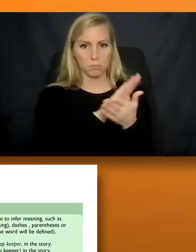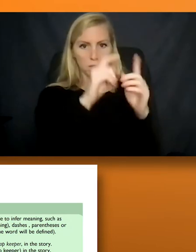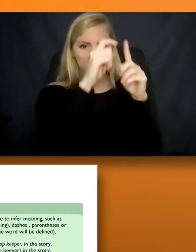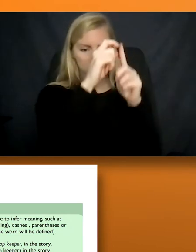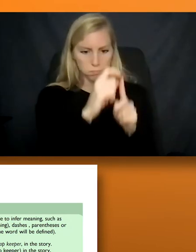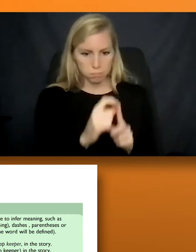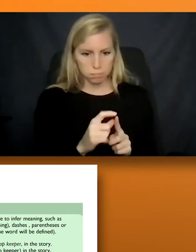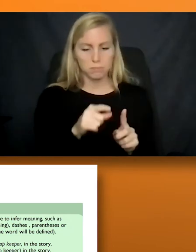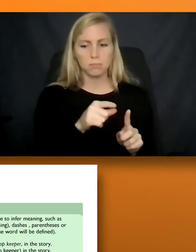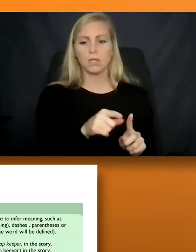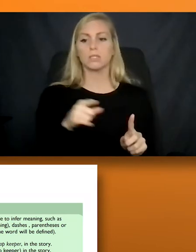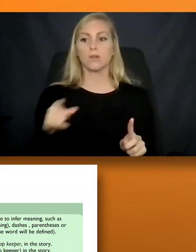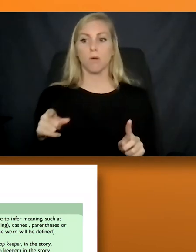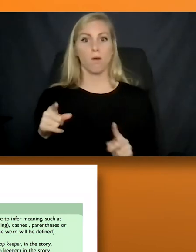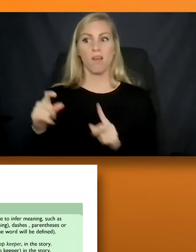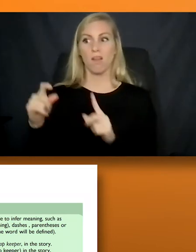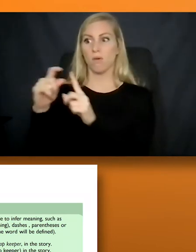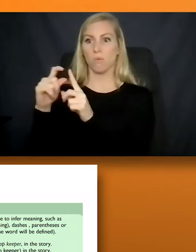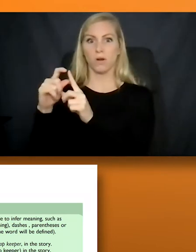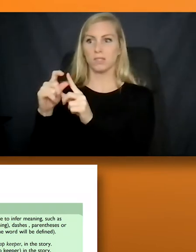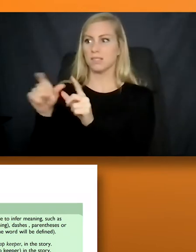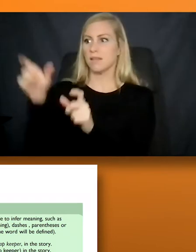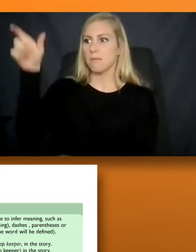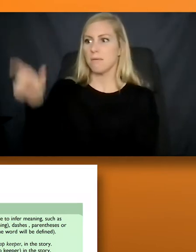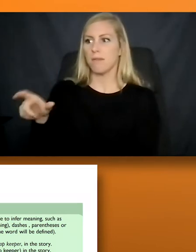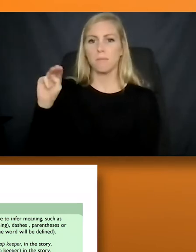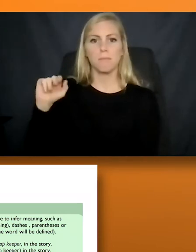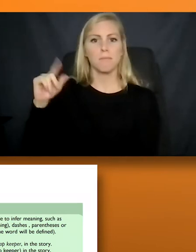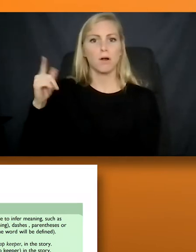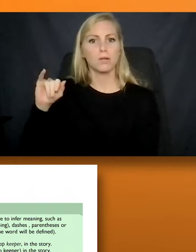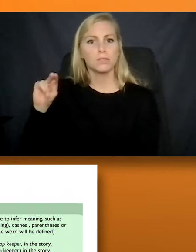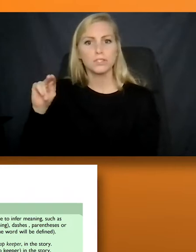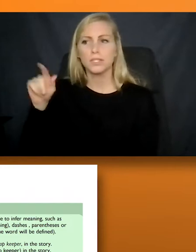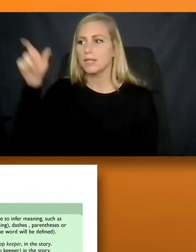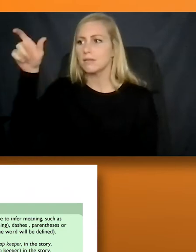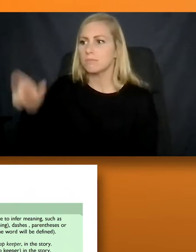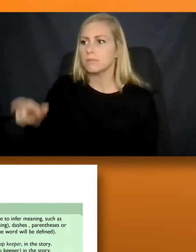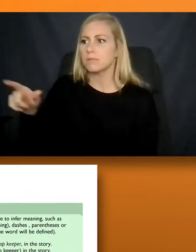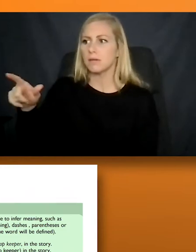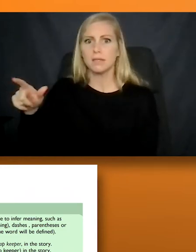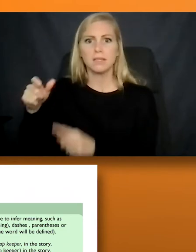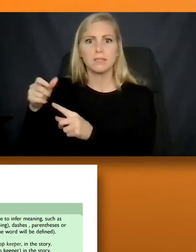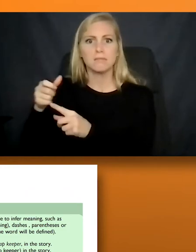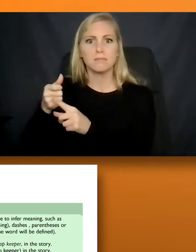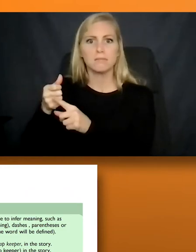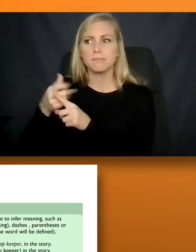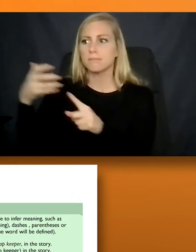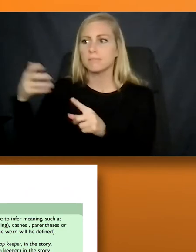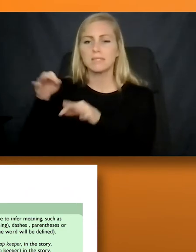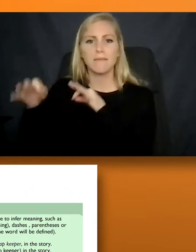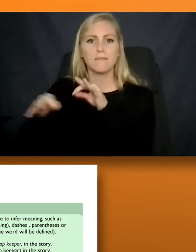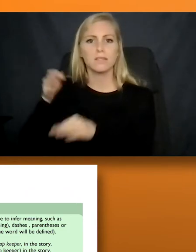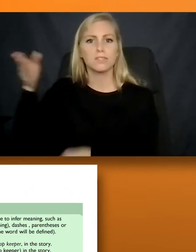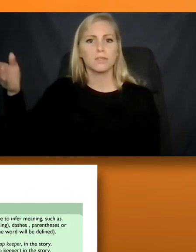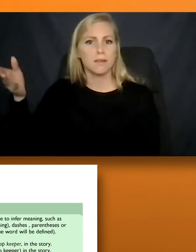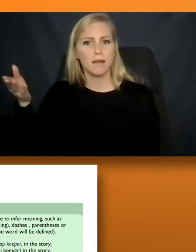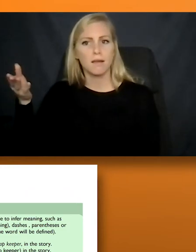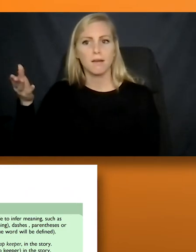They were right there, but the kid had never-- I said, "Well, wait, wait, wait. It's right here. See right there?" The student never understood